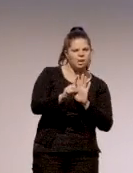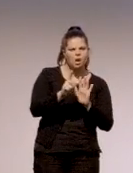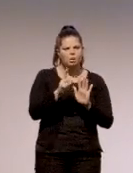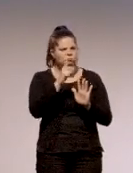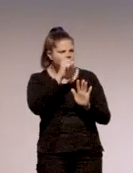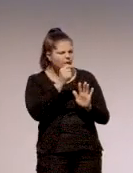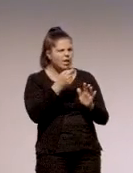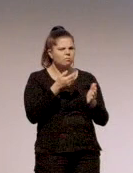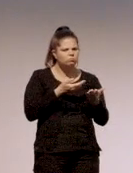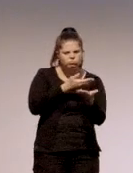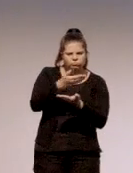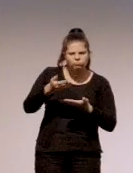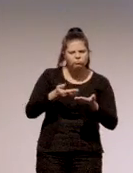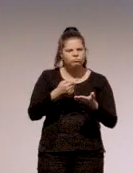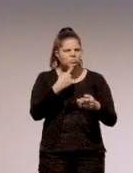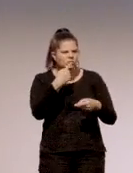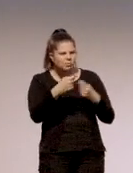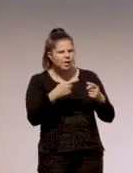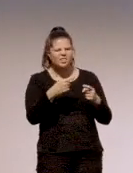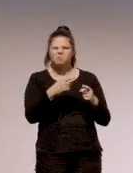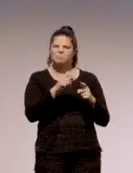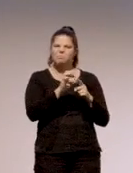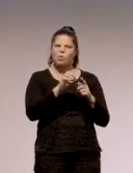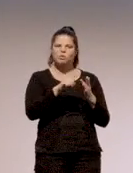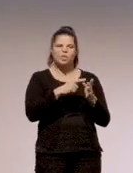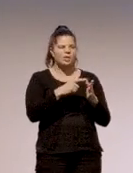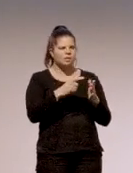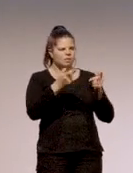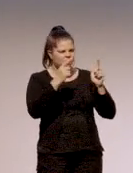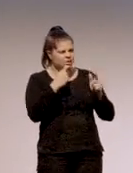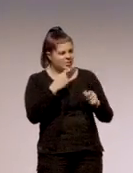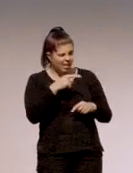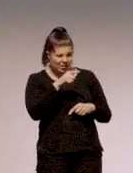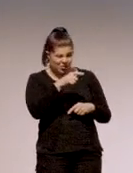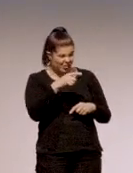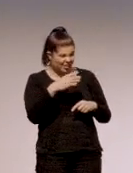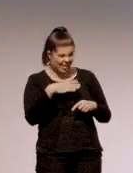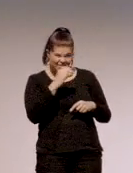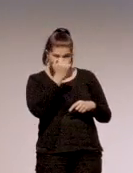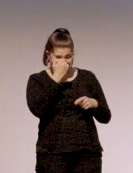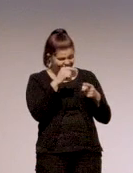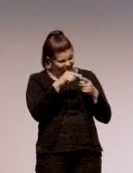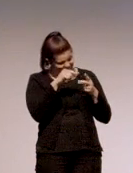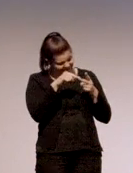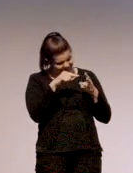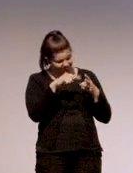So you can go to a project manager, go, Hey, you've only got to do these two or three things and you're actually ticking your box. And so sometimes you kind of do it, I want to say by osmosis, but it's